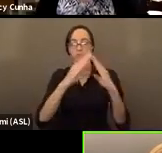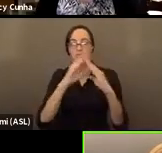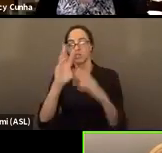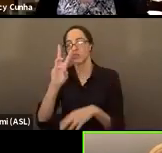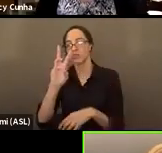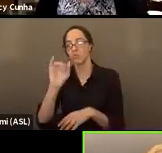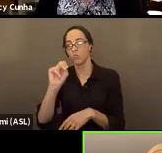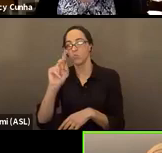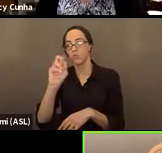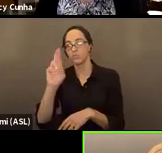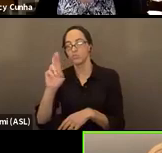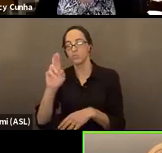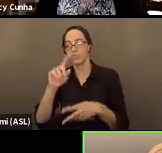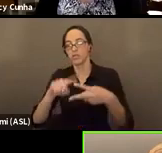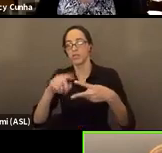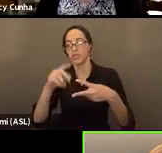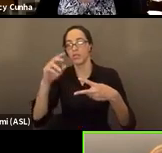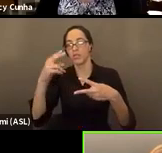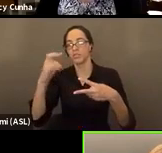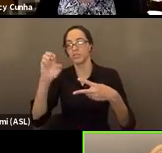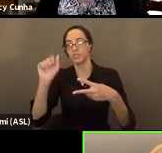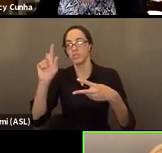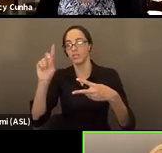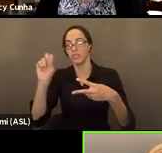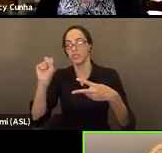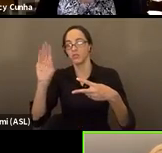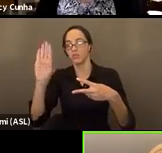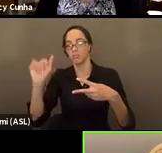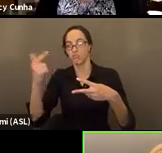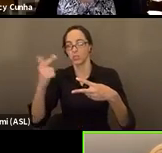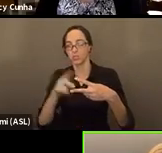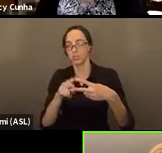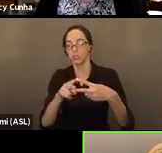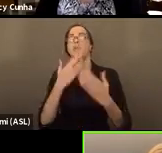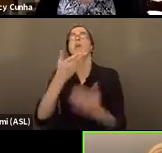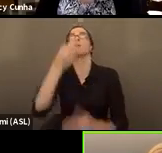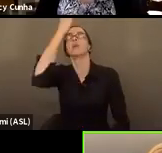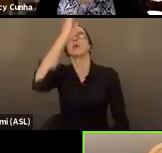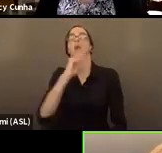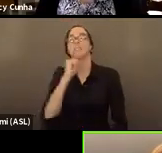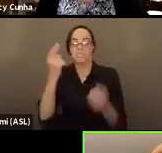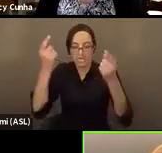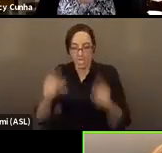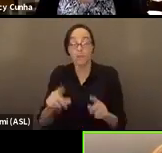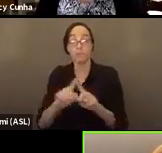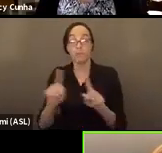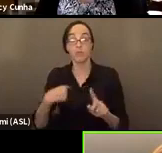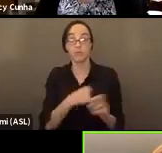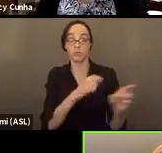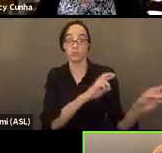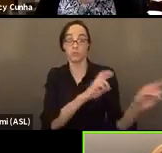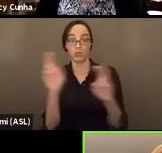but we were ready and the firefighters were able to fight the fire because we weren't in the way so